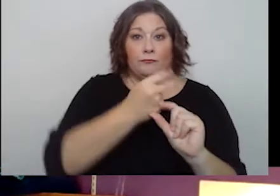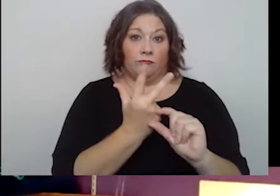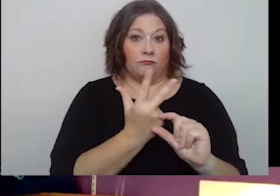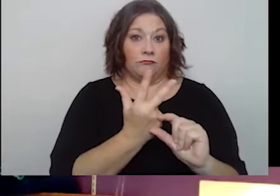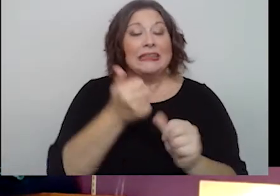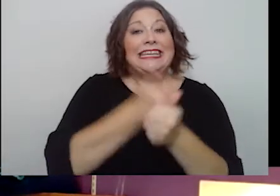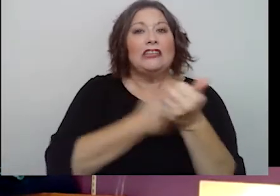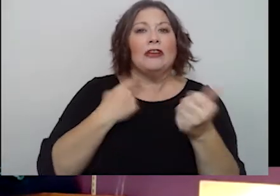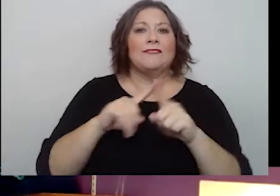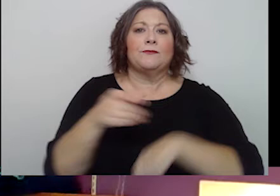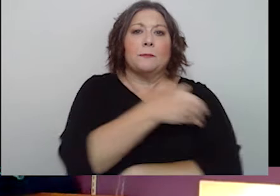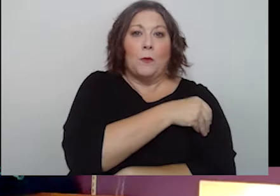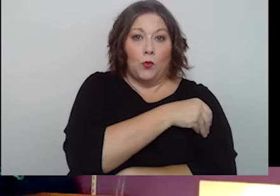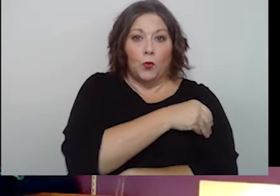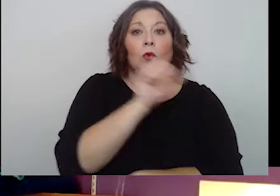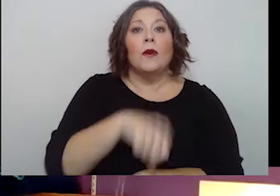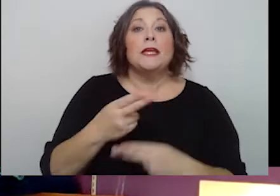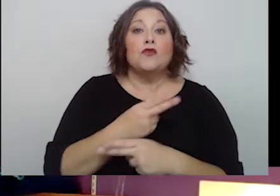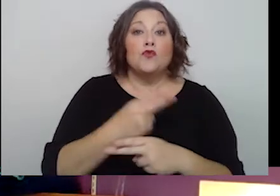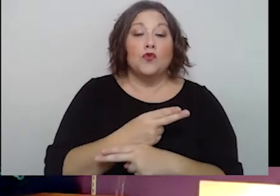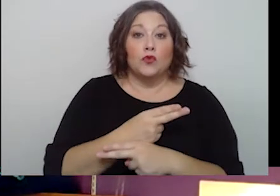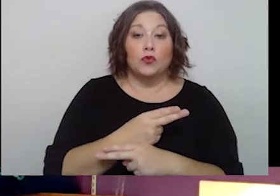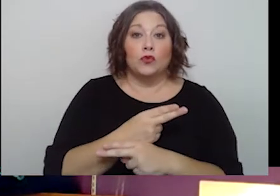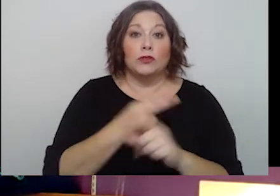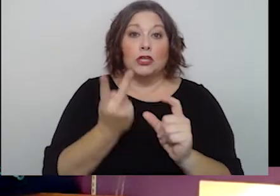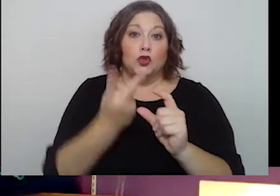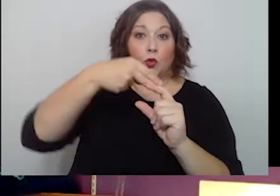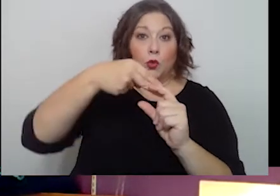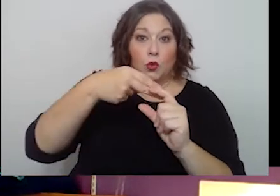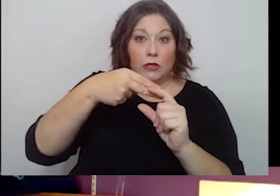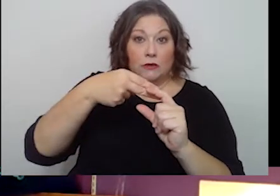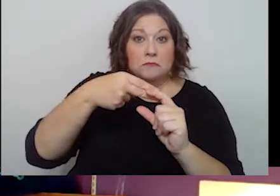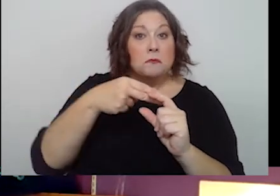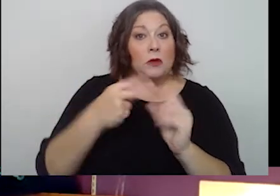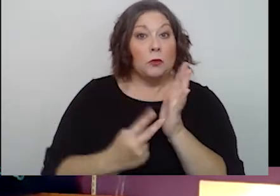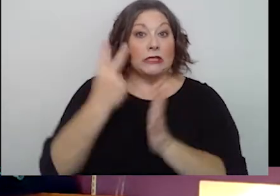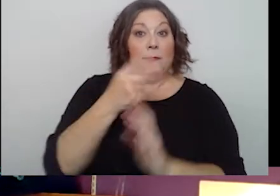each one with a different power. They can be used either two lenses, that doubles the power,